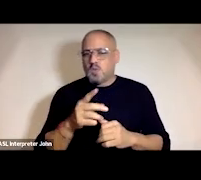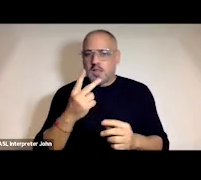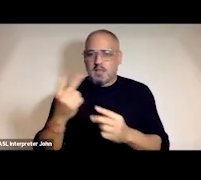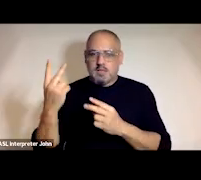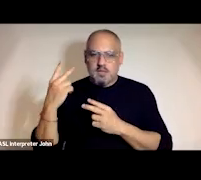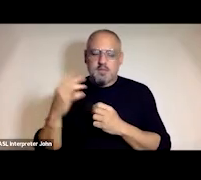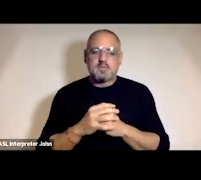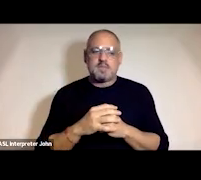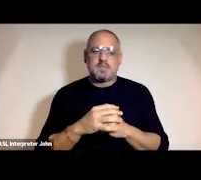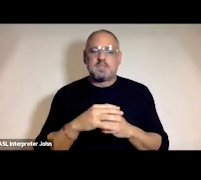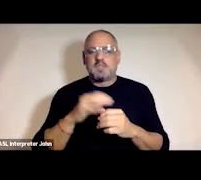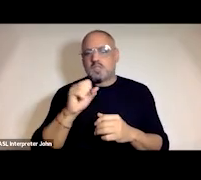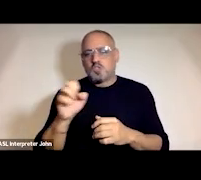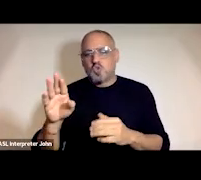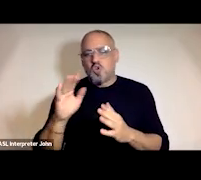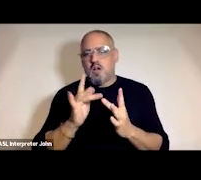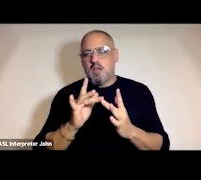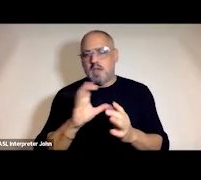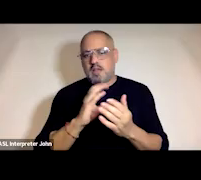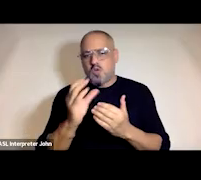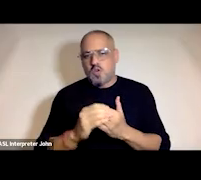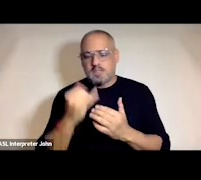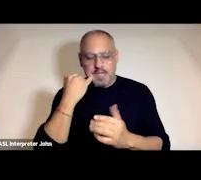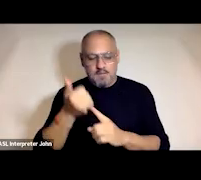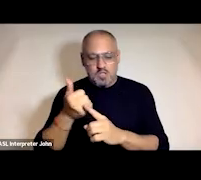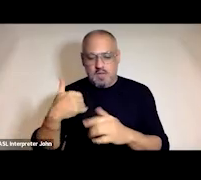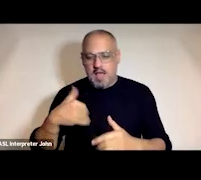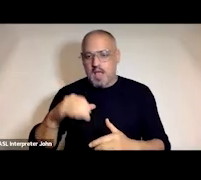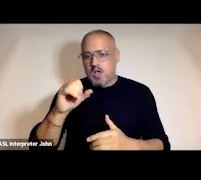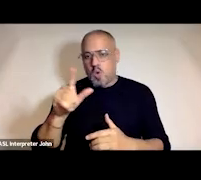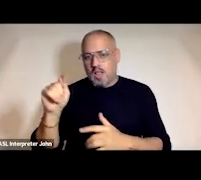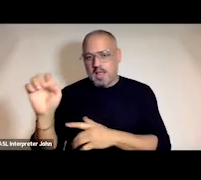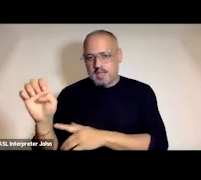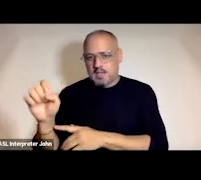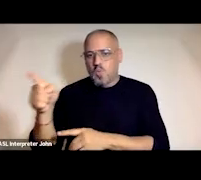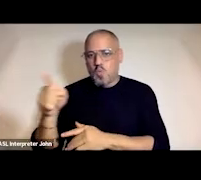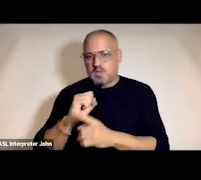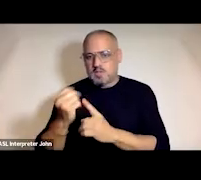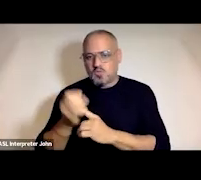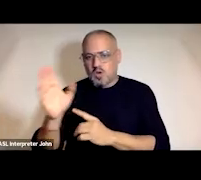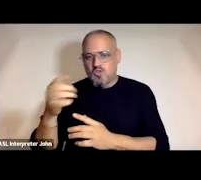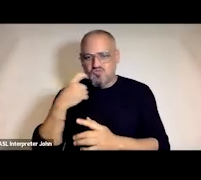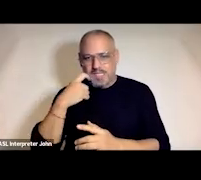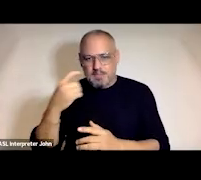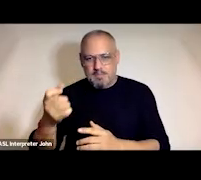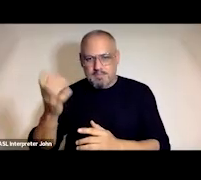for the SOAR online course, if you had Colette, there was one instance in her recent past where